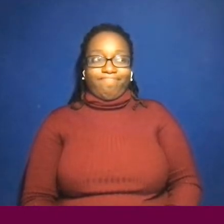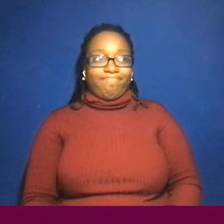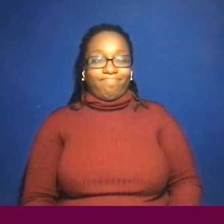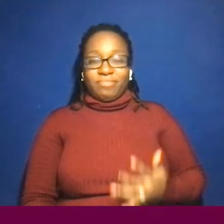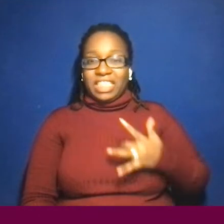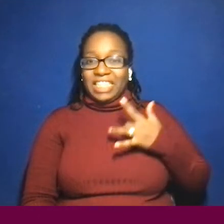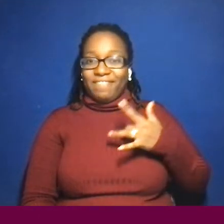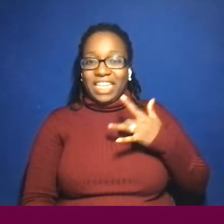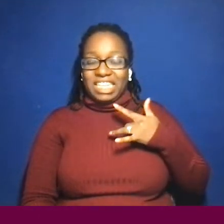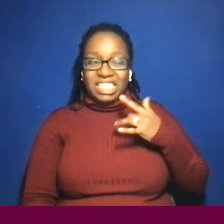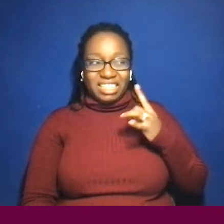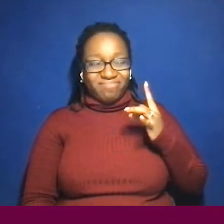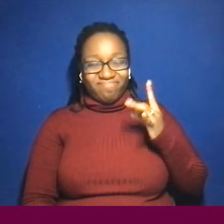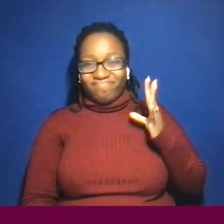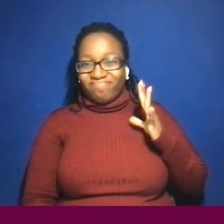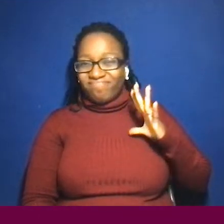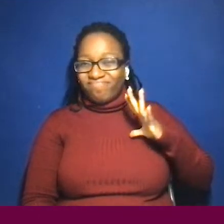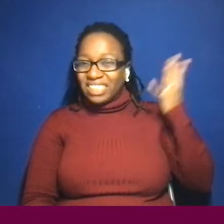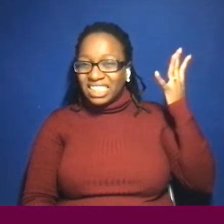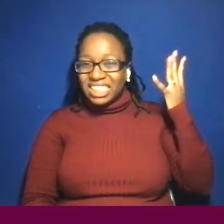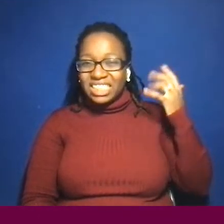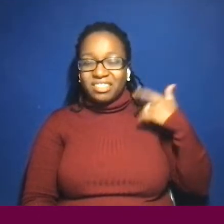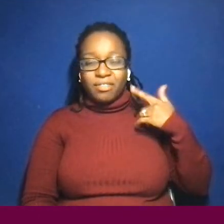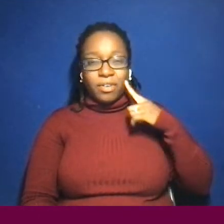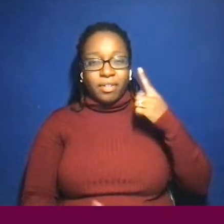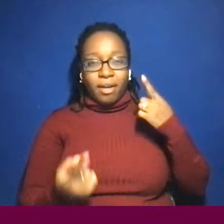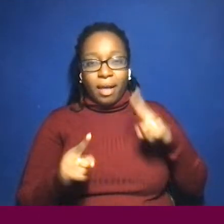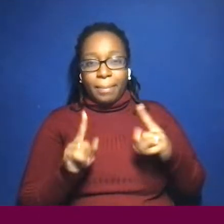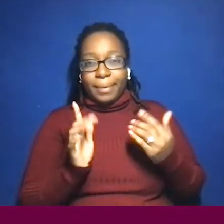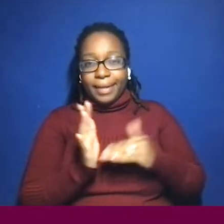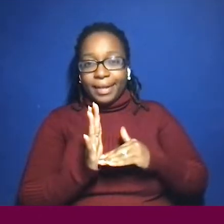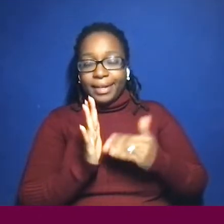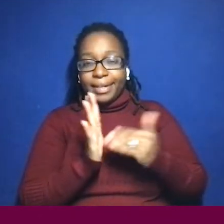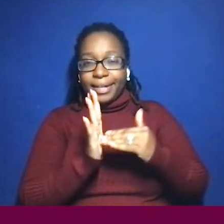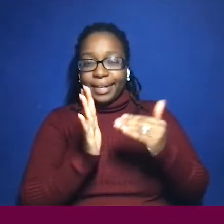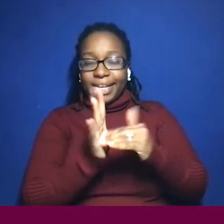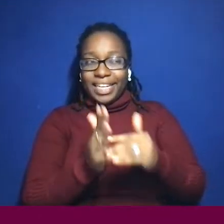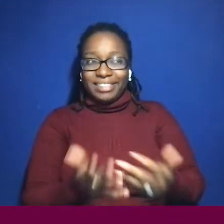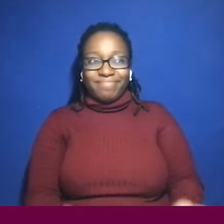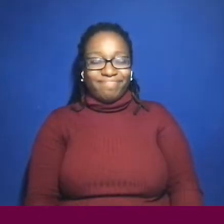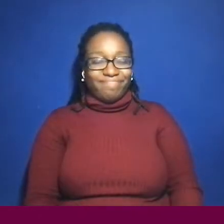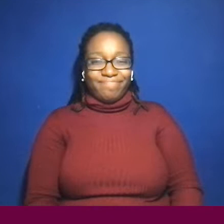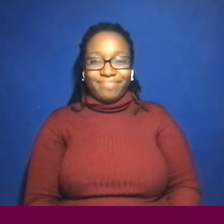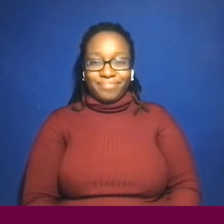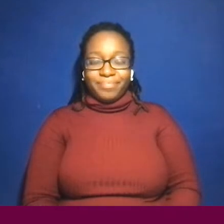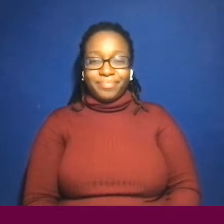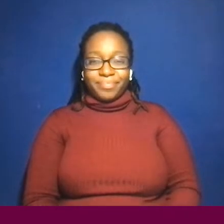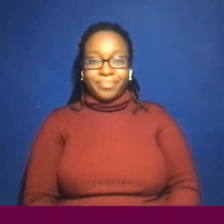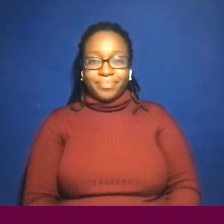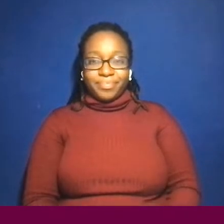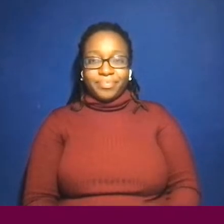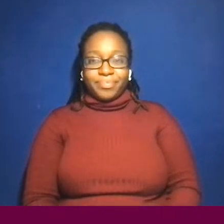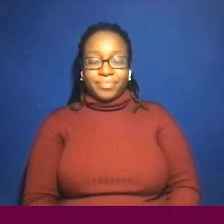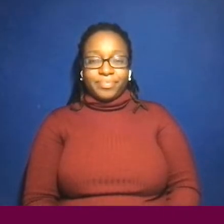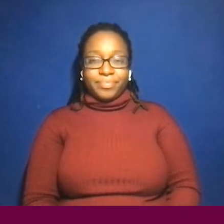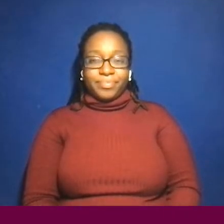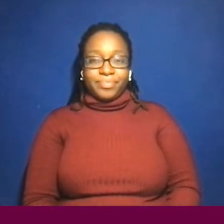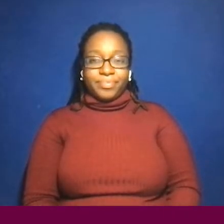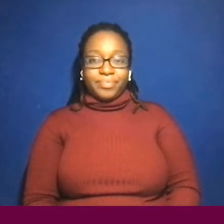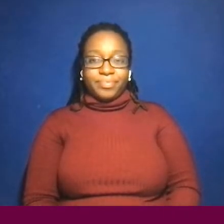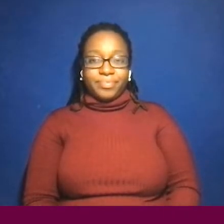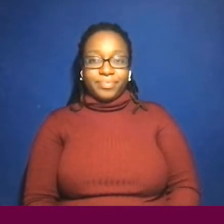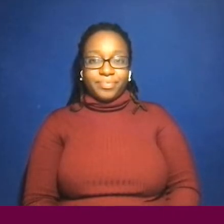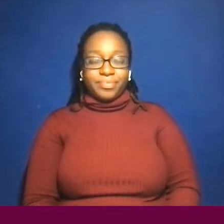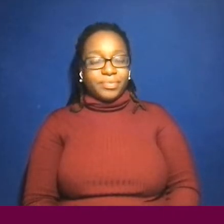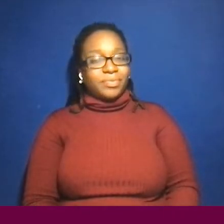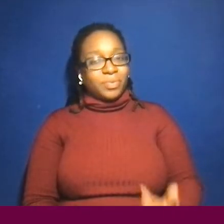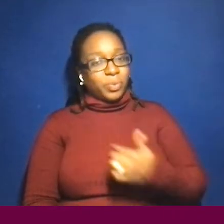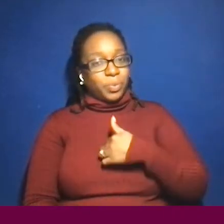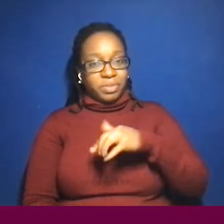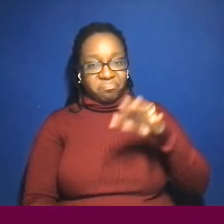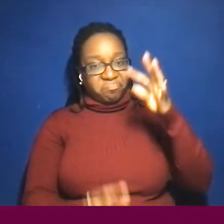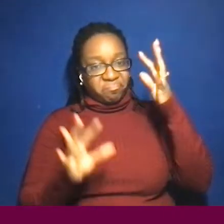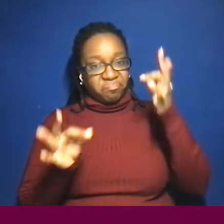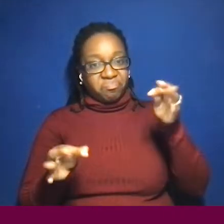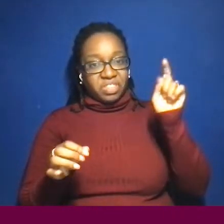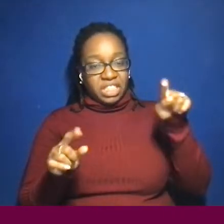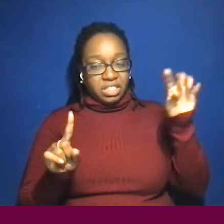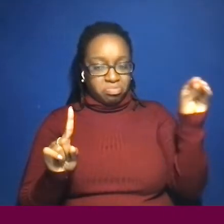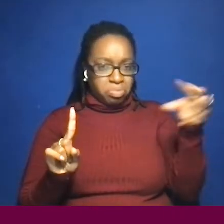over and over and over again. Yeah. It feels like that has to be looked at and amplified. And maybe